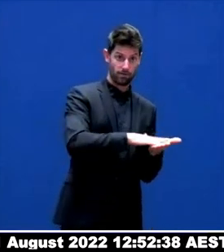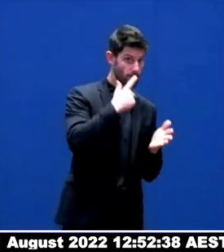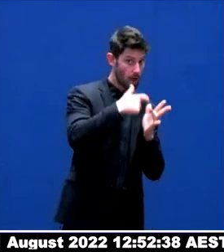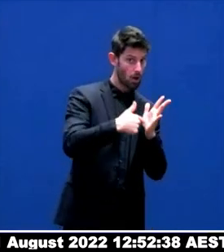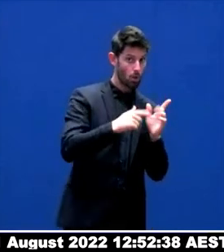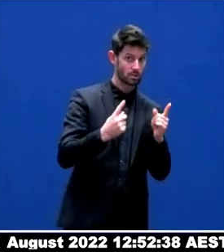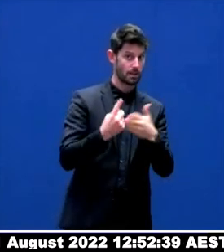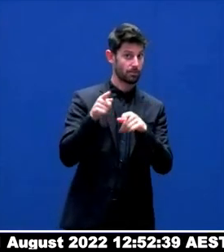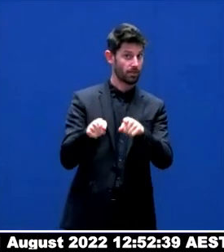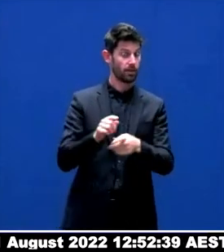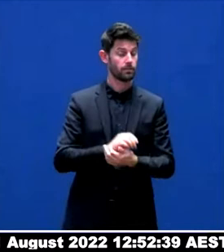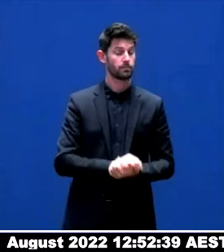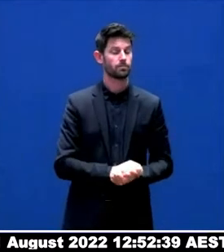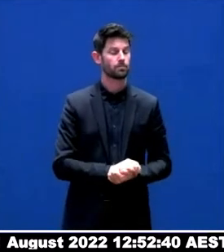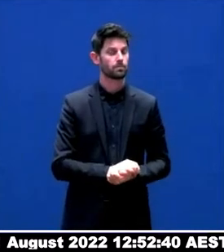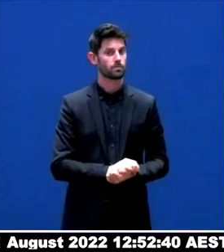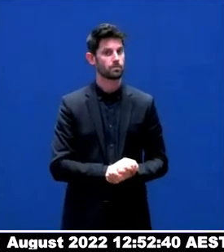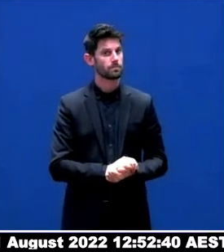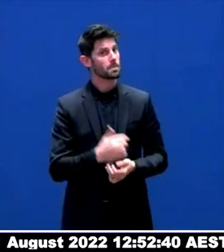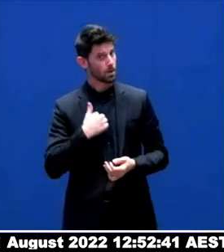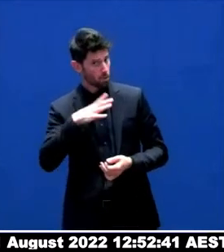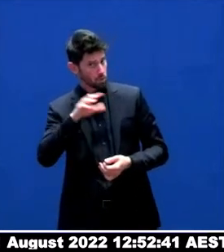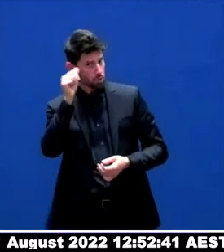Is there any chance of there being some guidelines that are